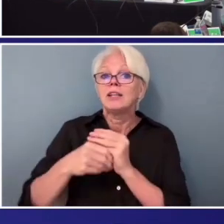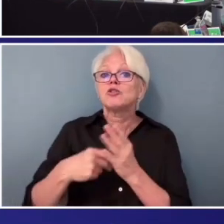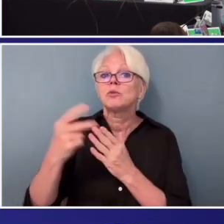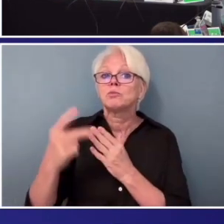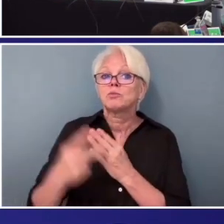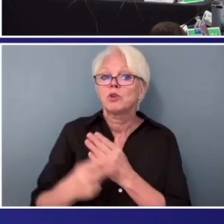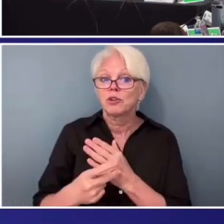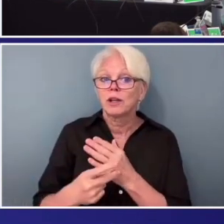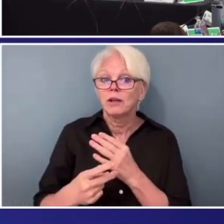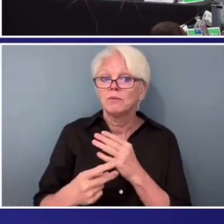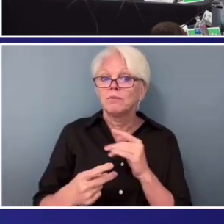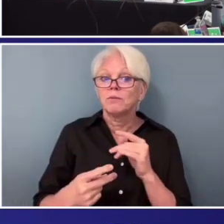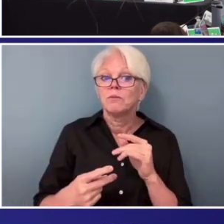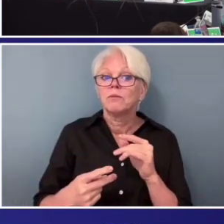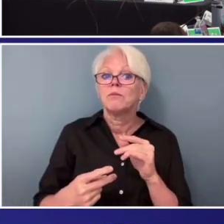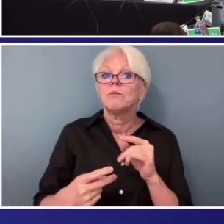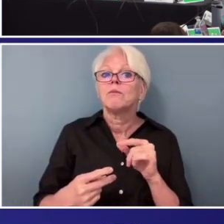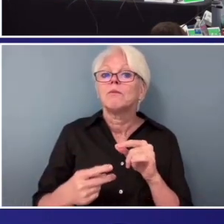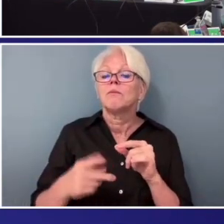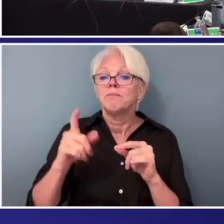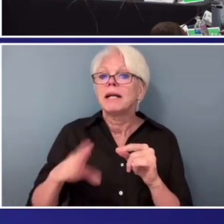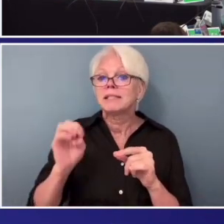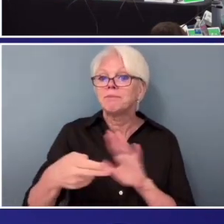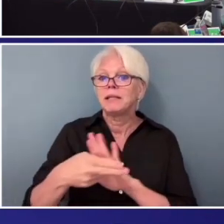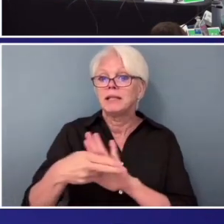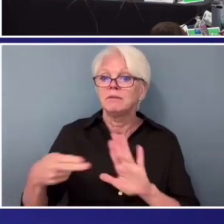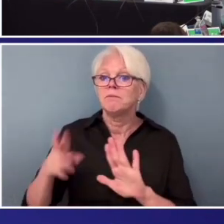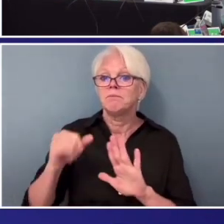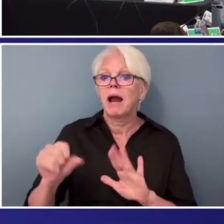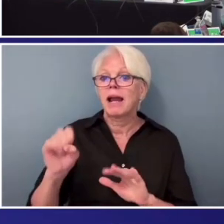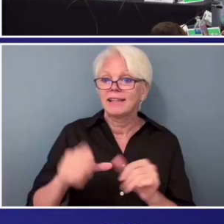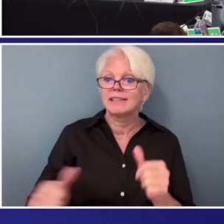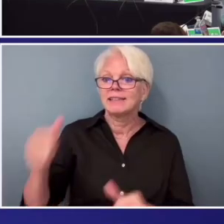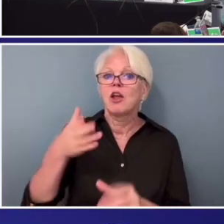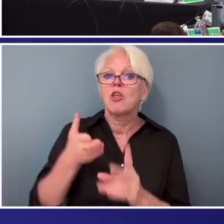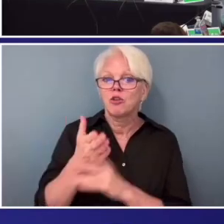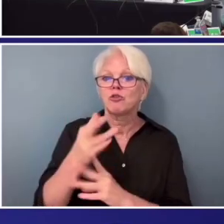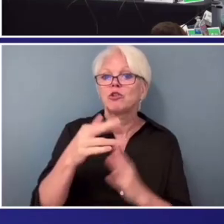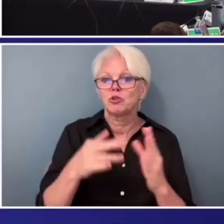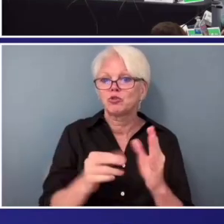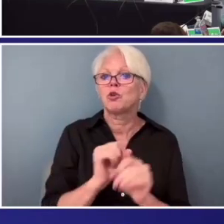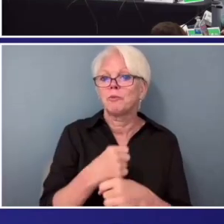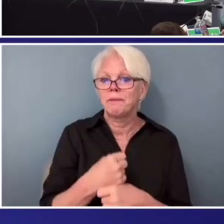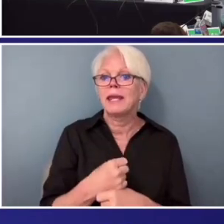additional professional degrees must be designated by the Secretary through rulemaking. So at this point in time,